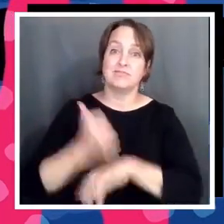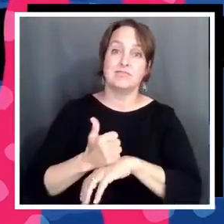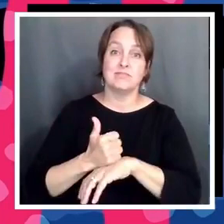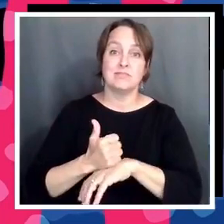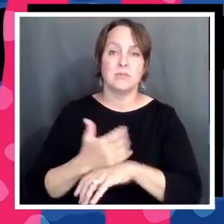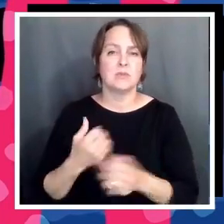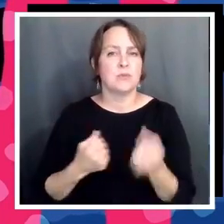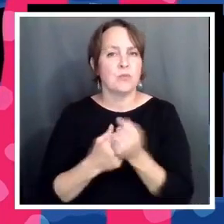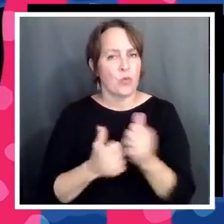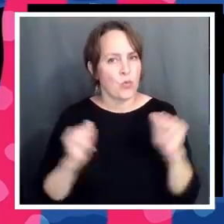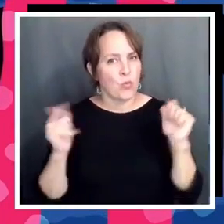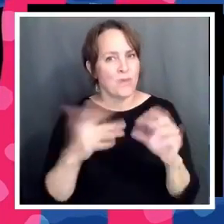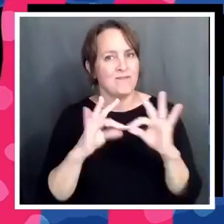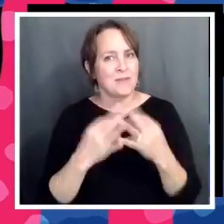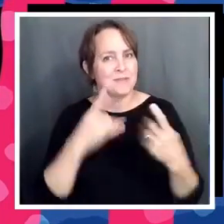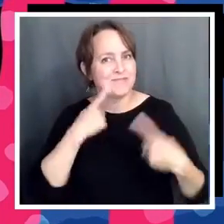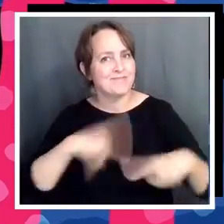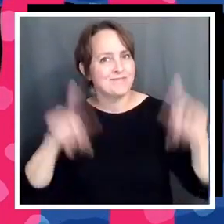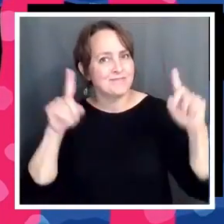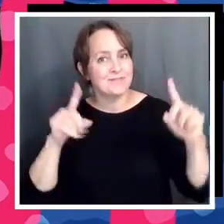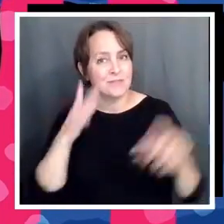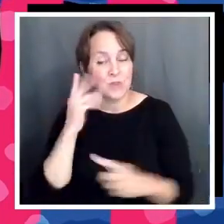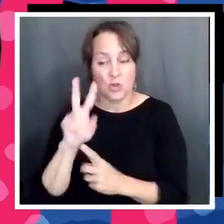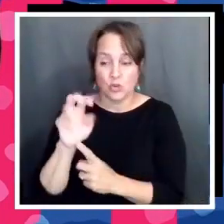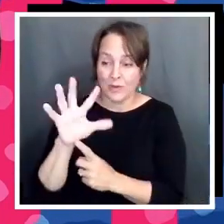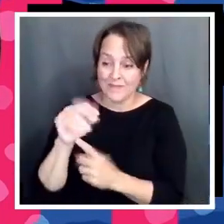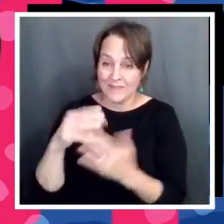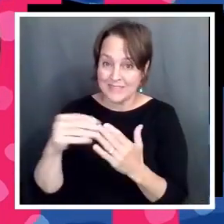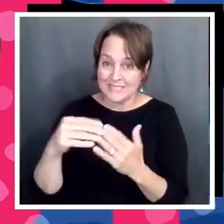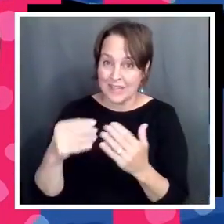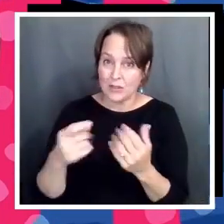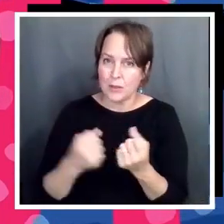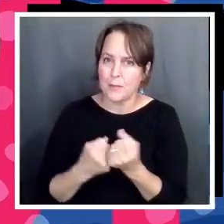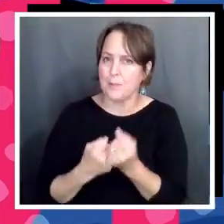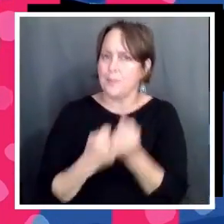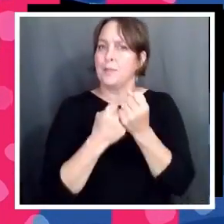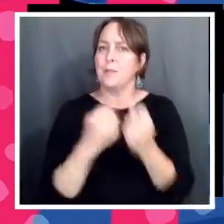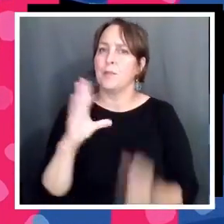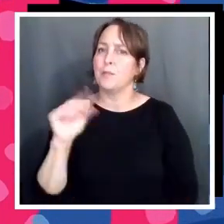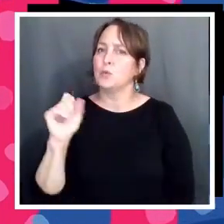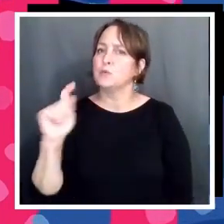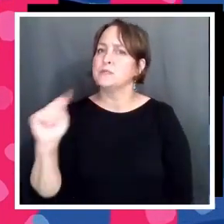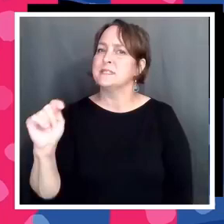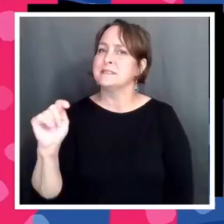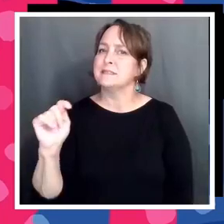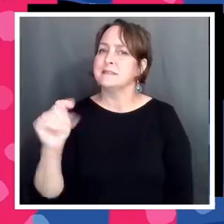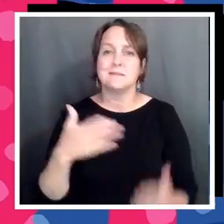A NEW CHILD TAX CREDIT IS BUILT